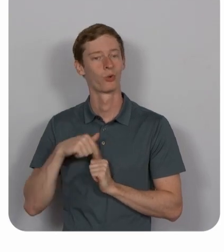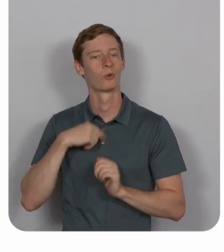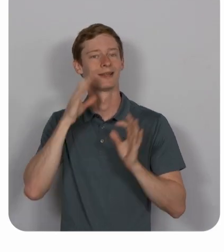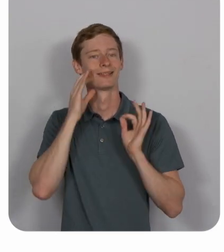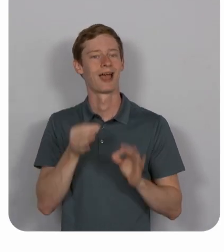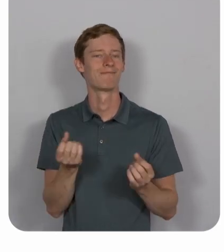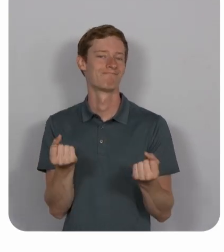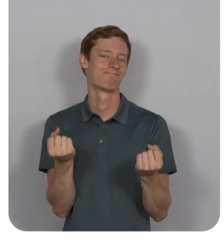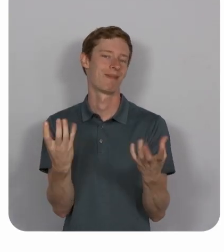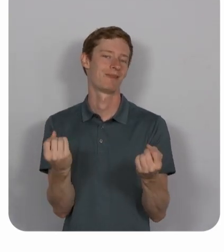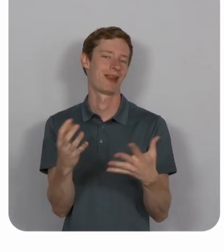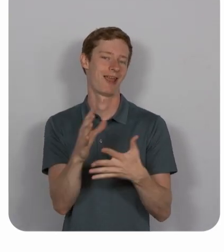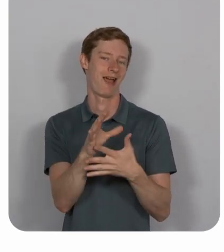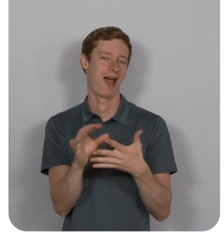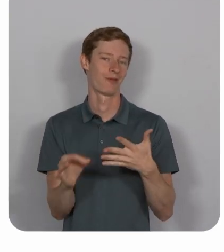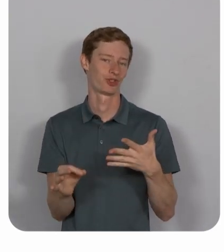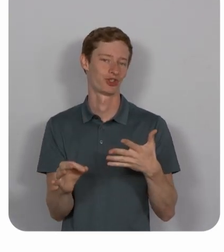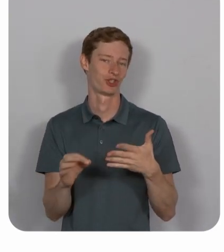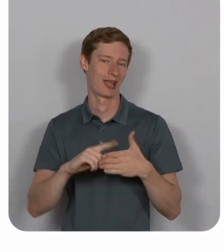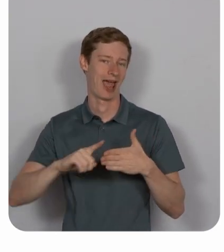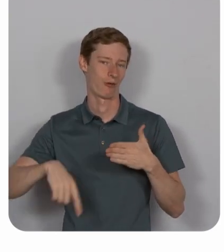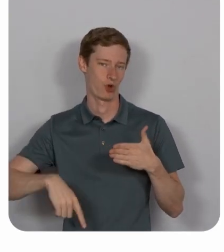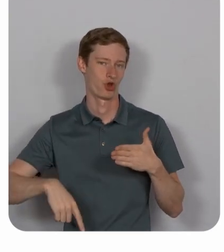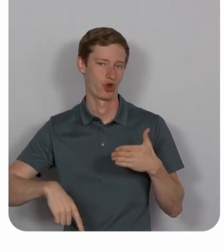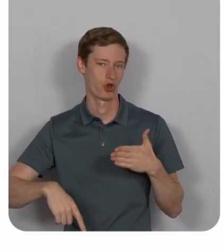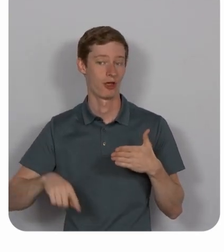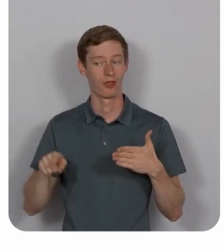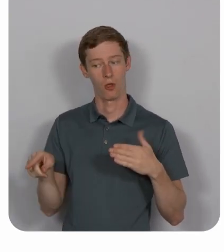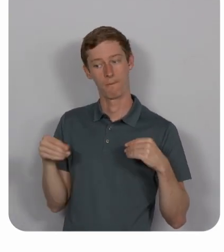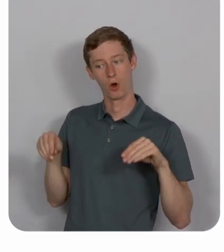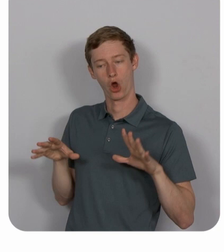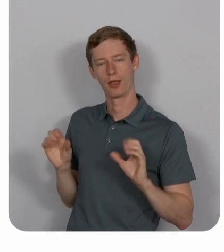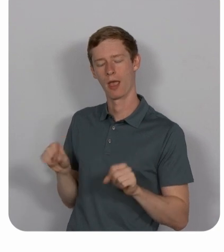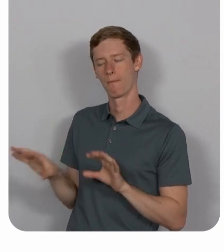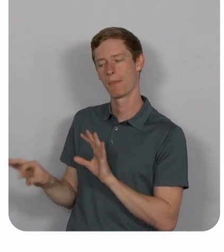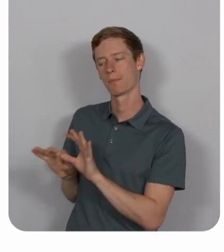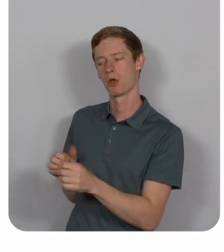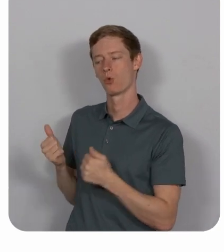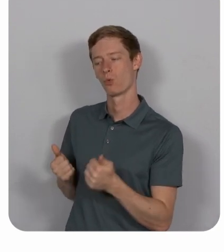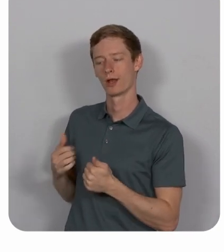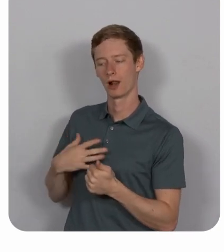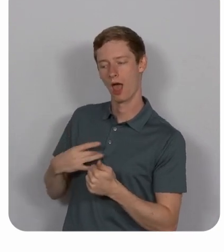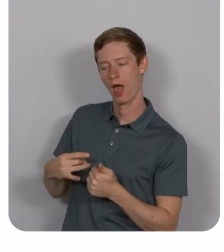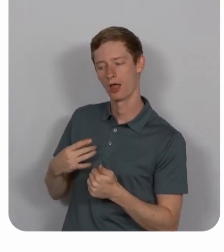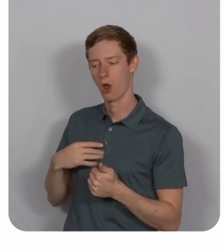we made it output multiple options. The options give the merchant a chance to pick what they like and in doing so,